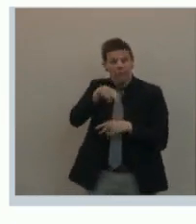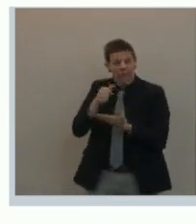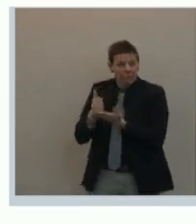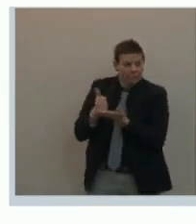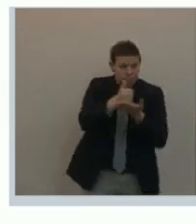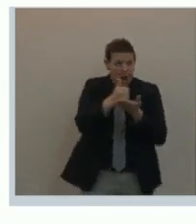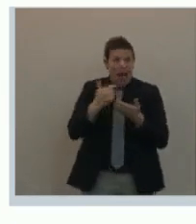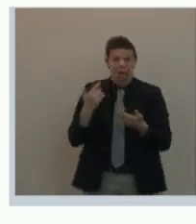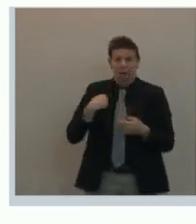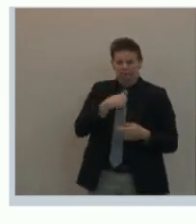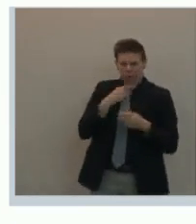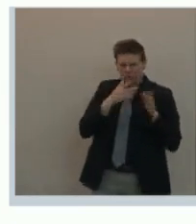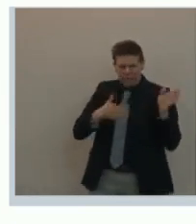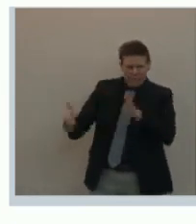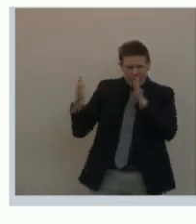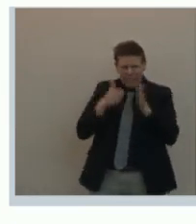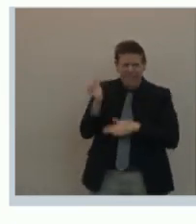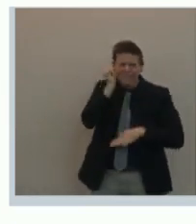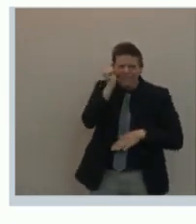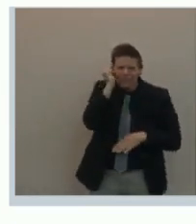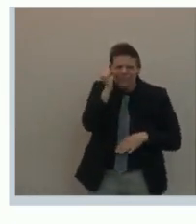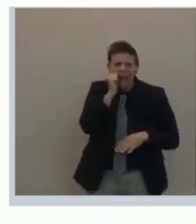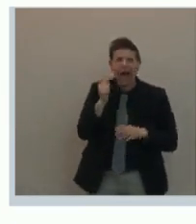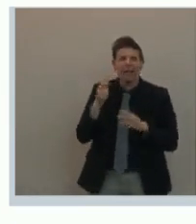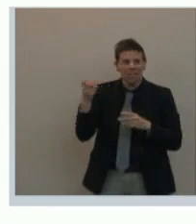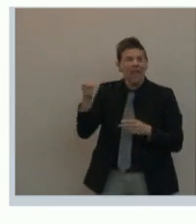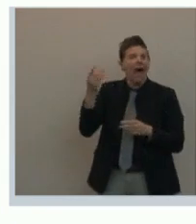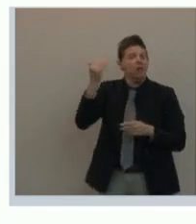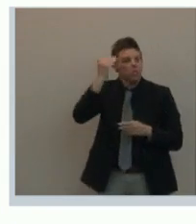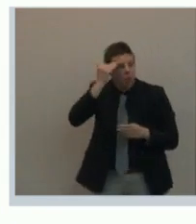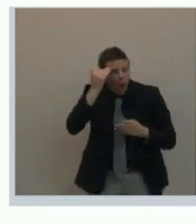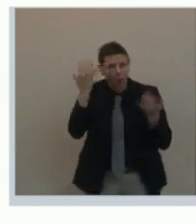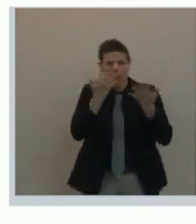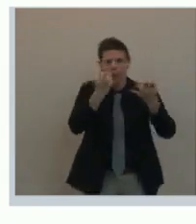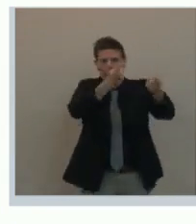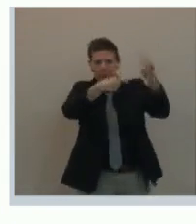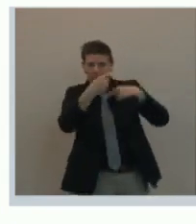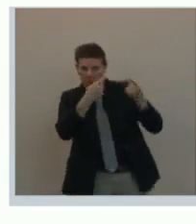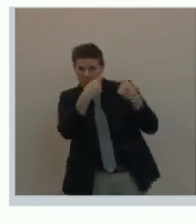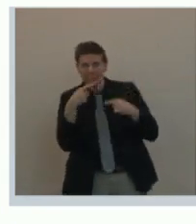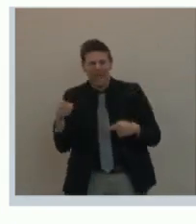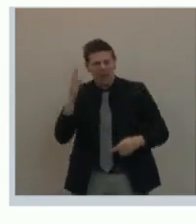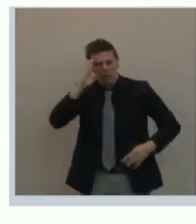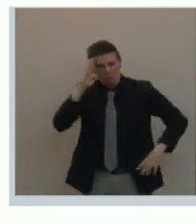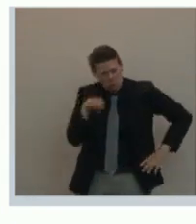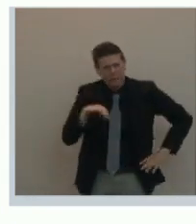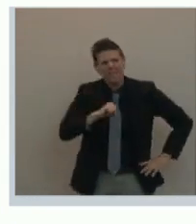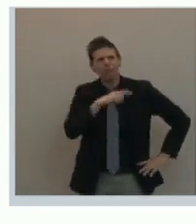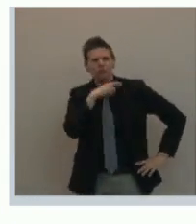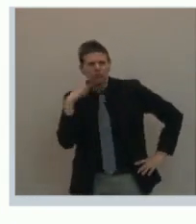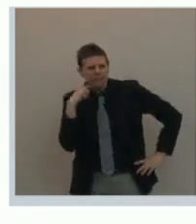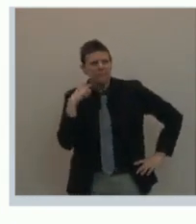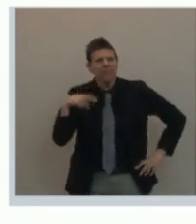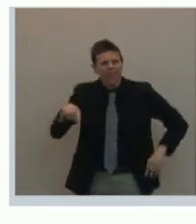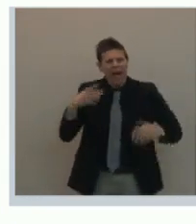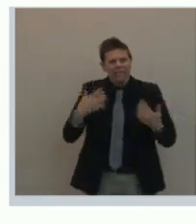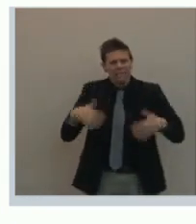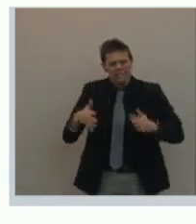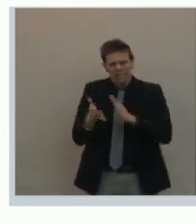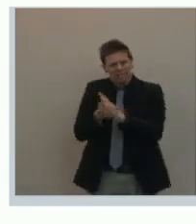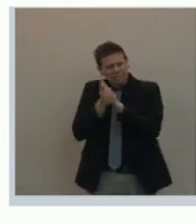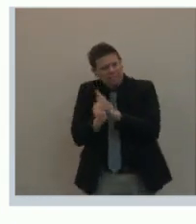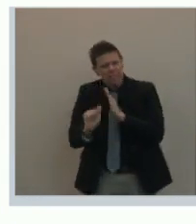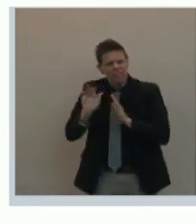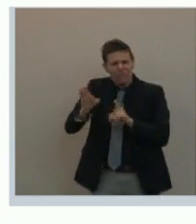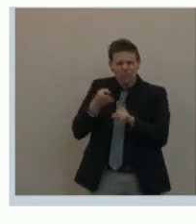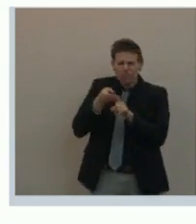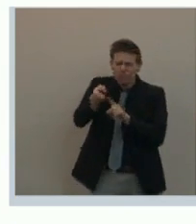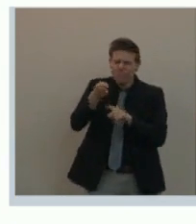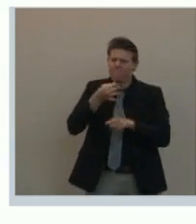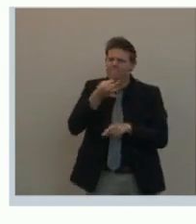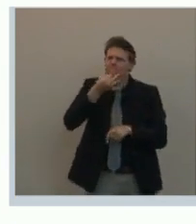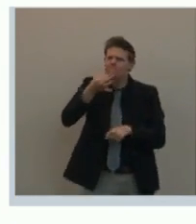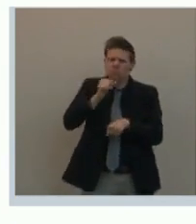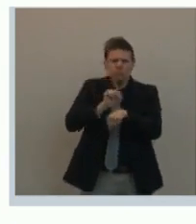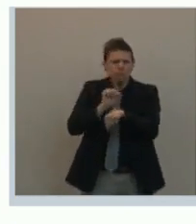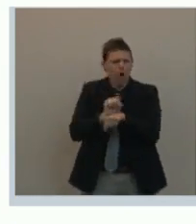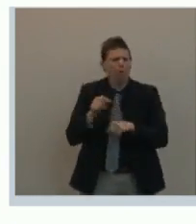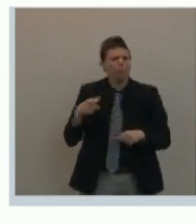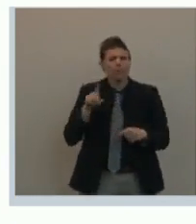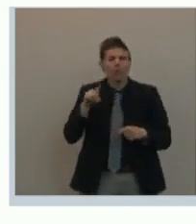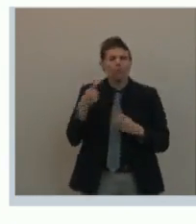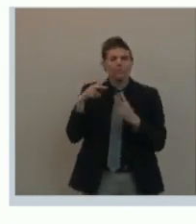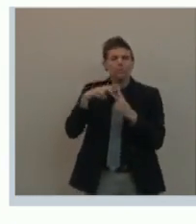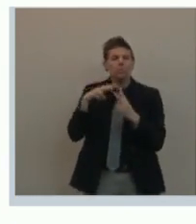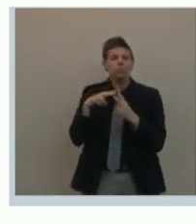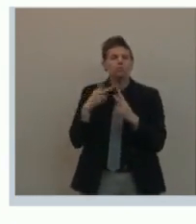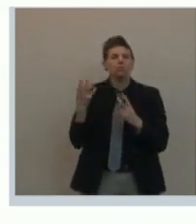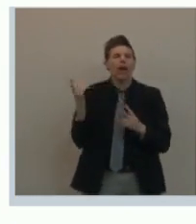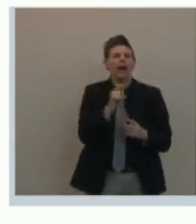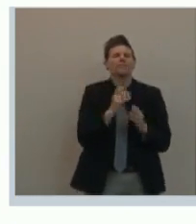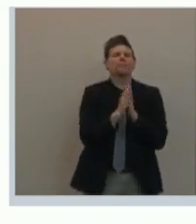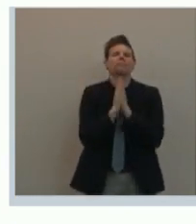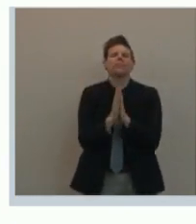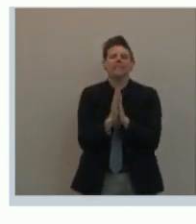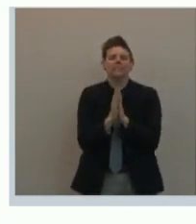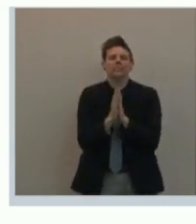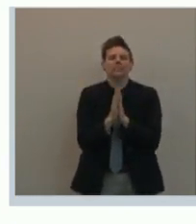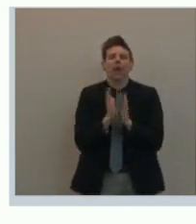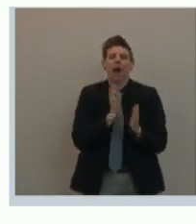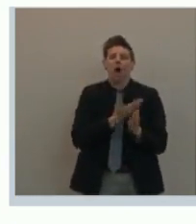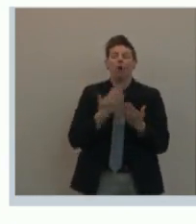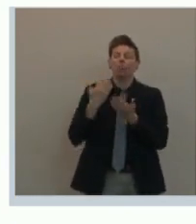THESE TWO INCREDIBLE HEALTH CARE PROFESSIONALS WHO ARE HELPING US PLAN AND PREPARE EVERY DAY BUT KNOW WHAT IS COMING AND KNOW THE RISK THEY TAKE ON OUR BEHALF, AND DO SO COMPETENTLY, EXPERTLY,